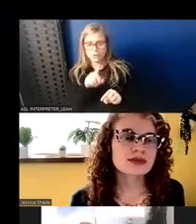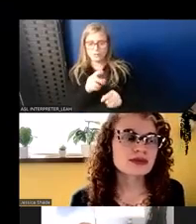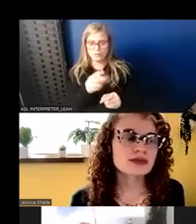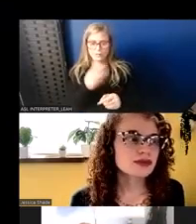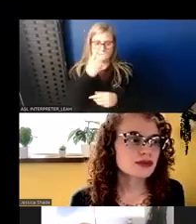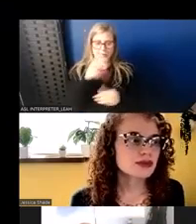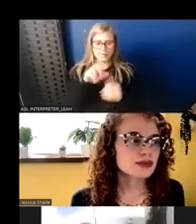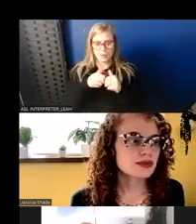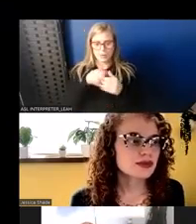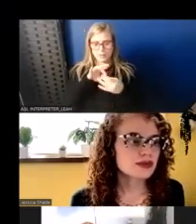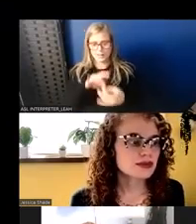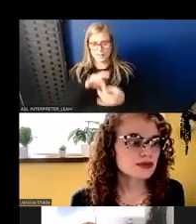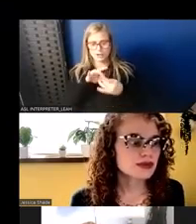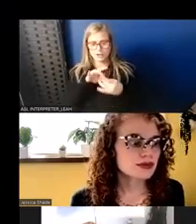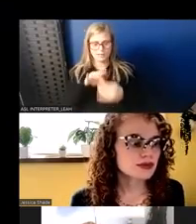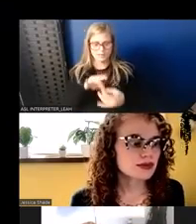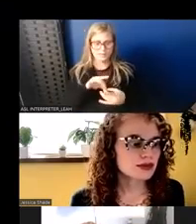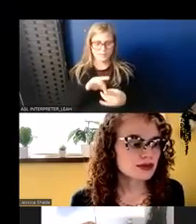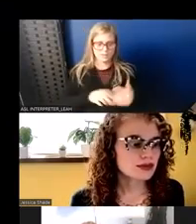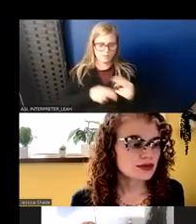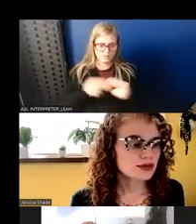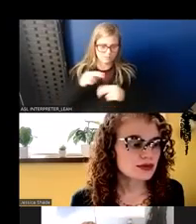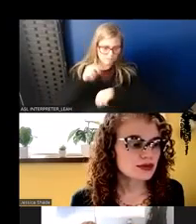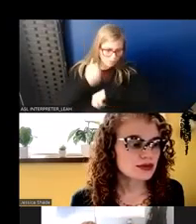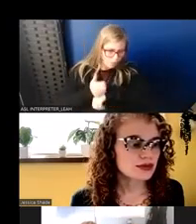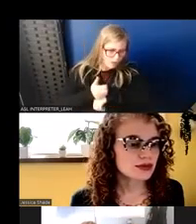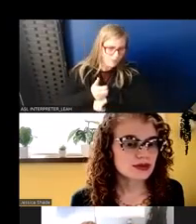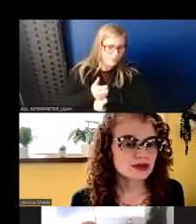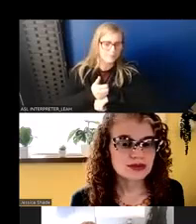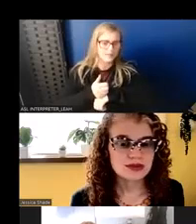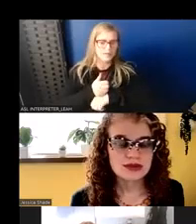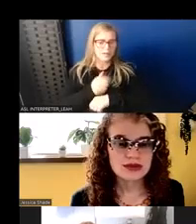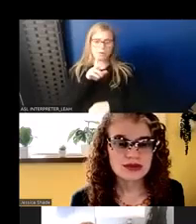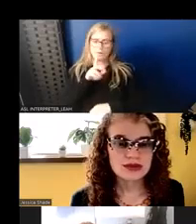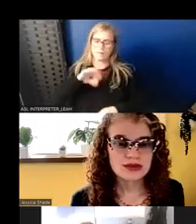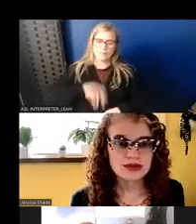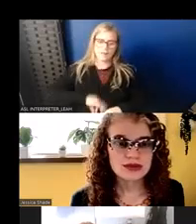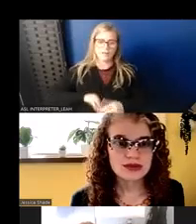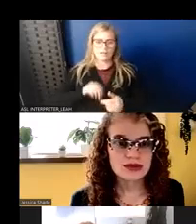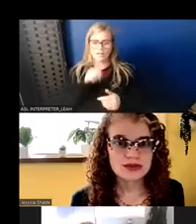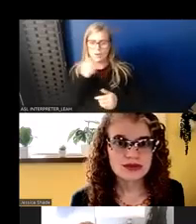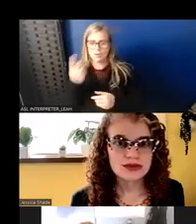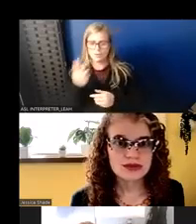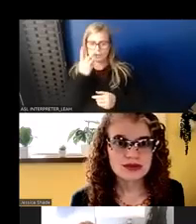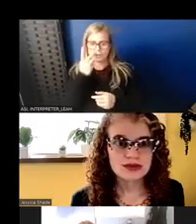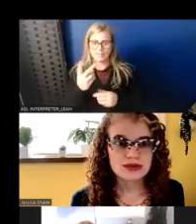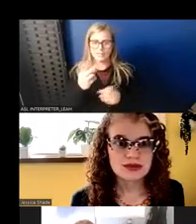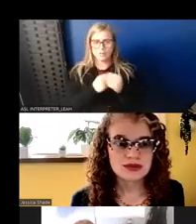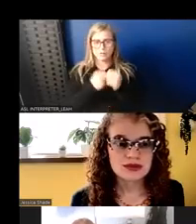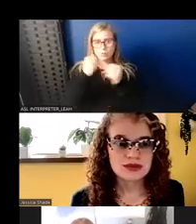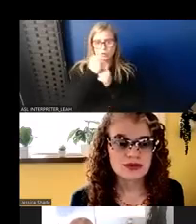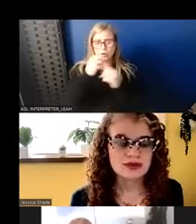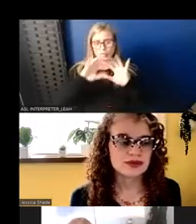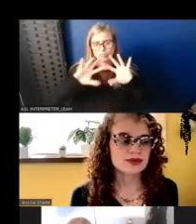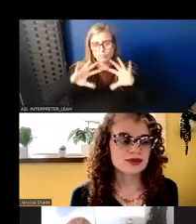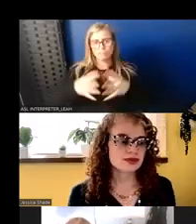And that can be really helpful not just to see the social structure of the team and seeing if more people are collaborating